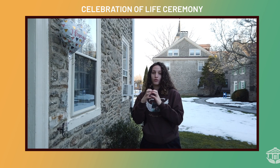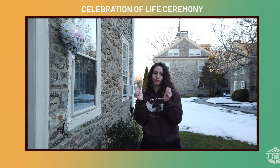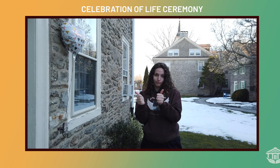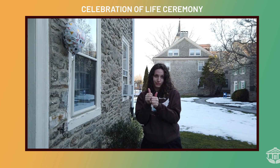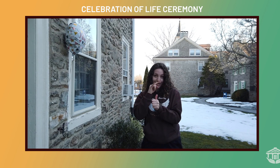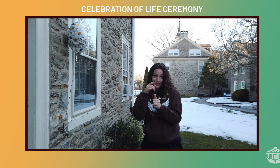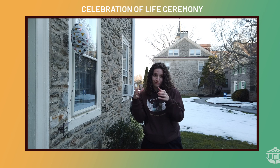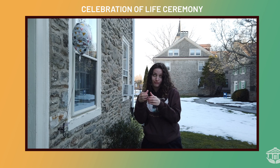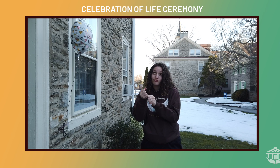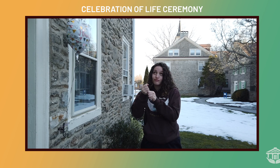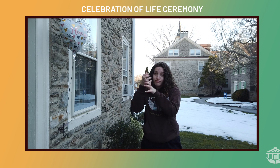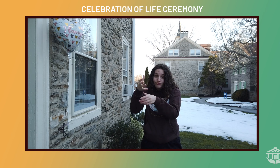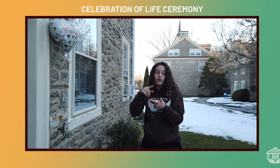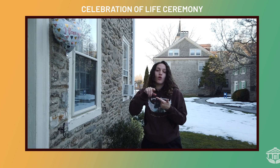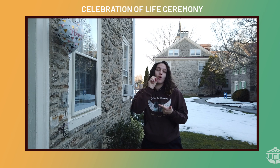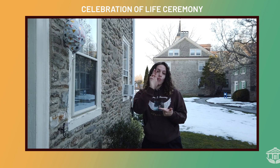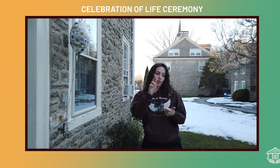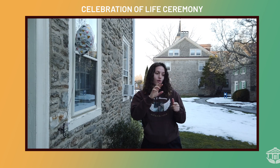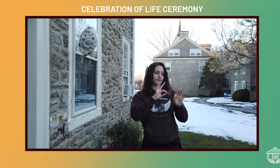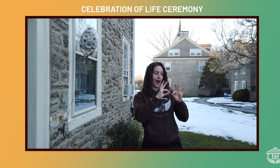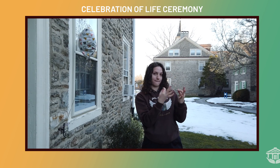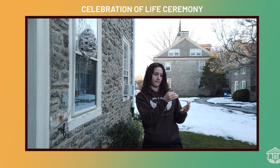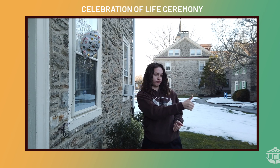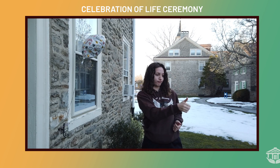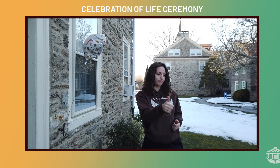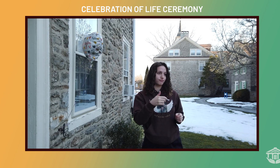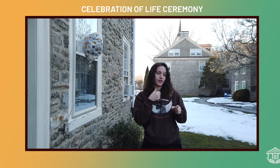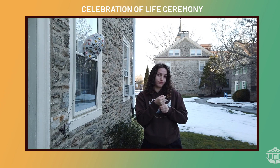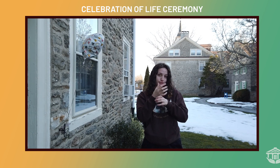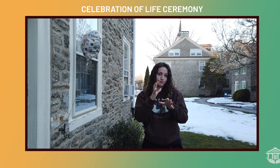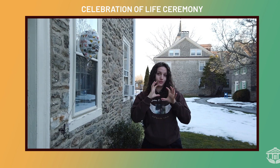but it might be one balloon that several kids release together, or each family member